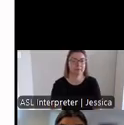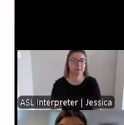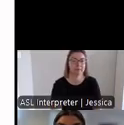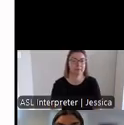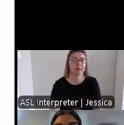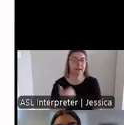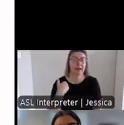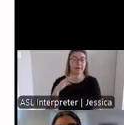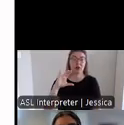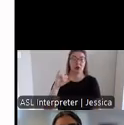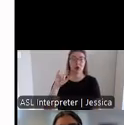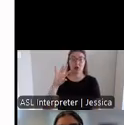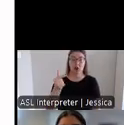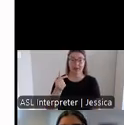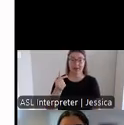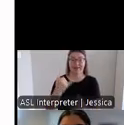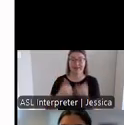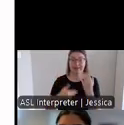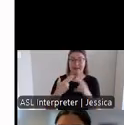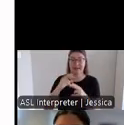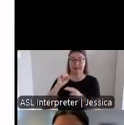Carling is the Ask Us Reference Assistant